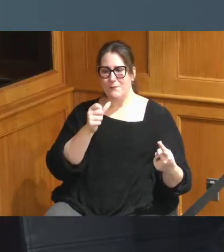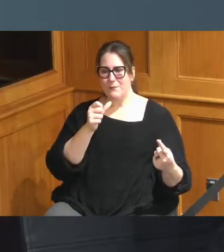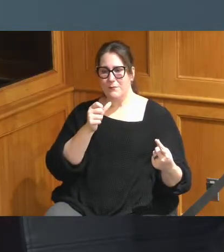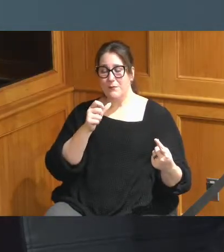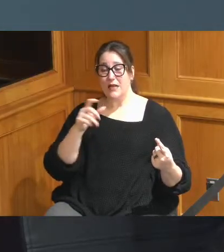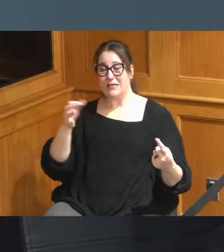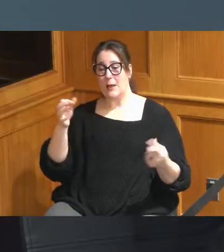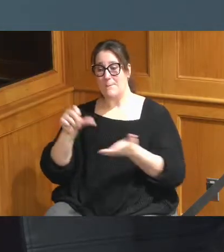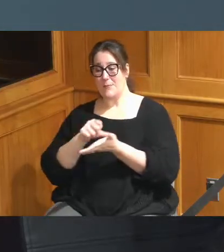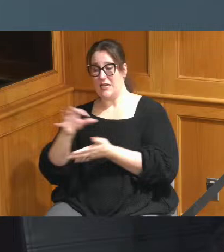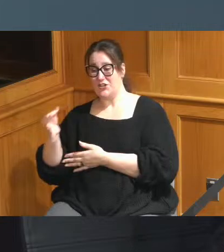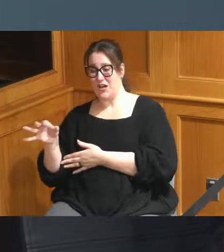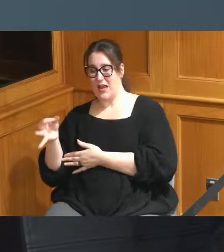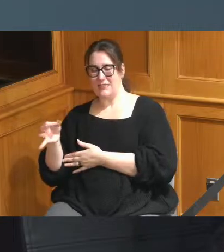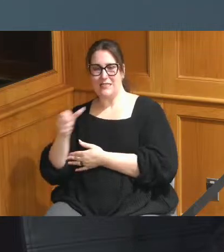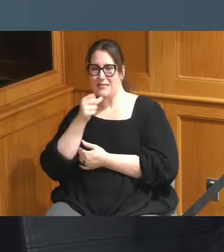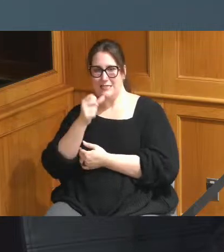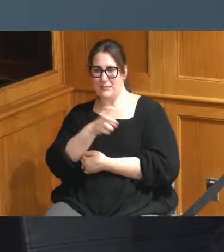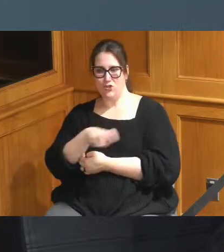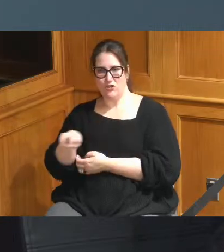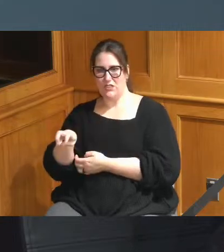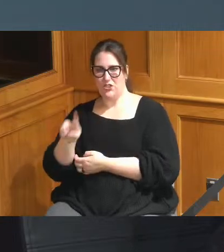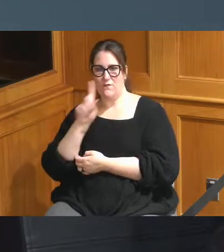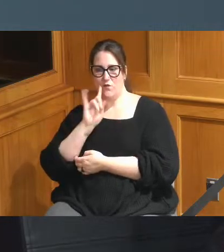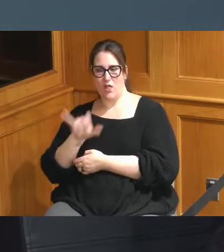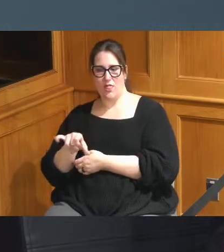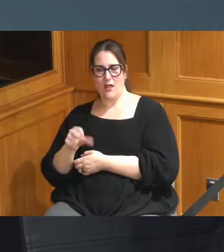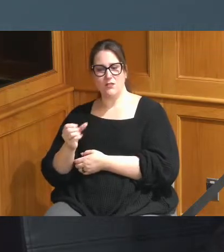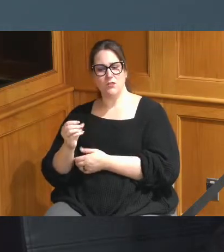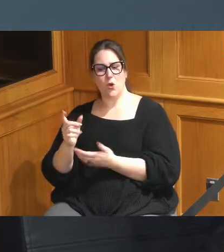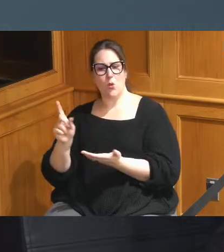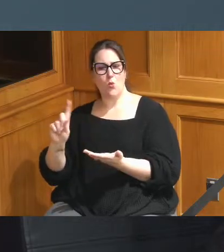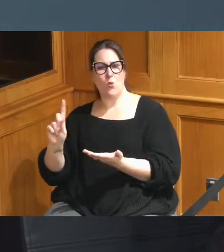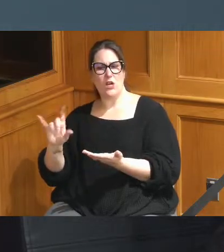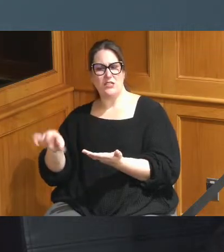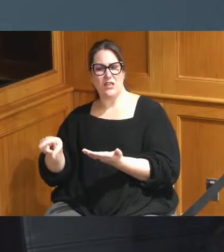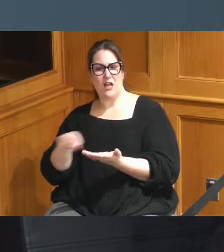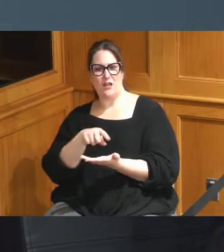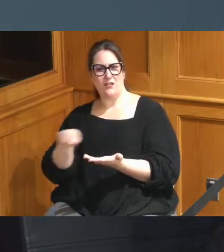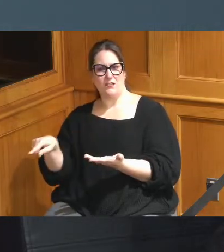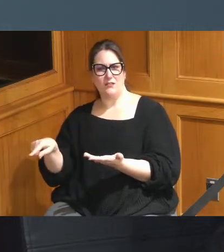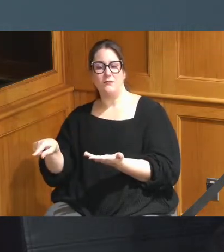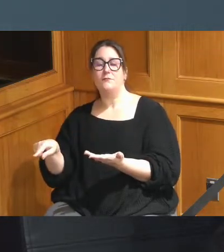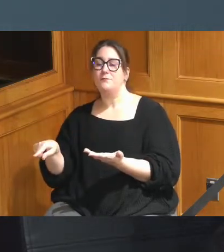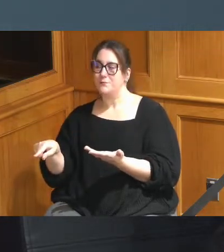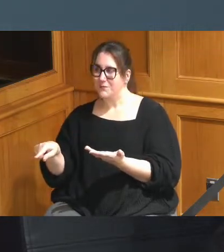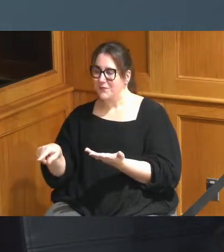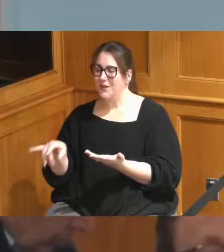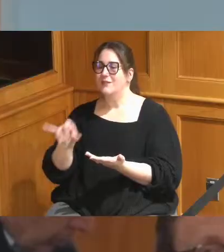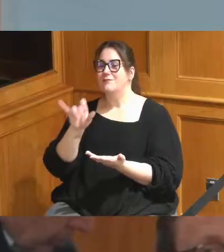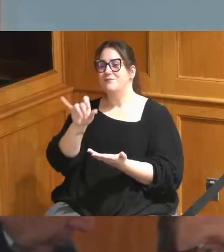All you have is Smale Park. So, uh, where's the prominade? So, yeah. So, the prominade is at the,